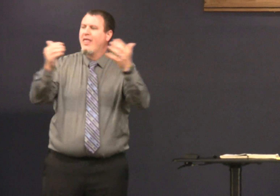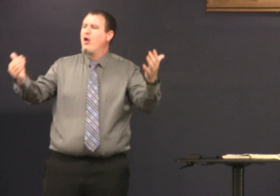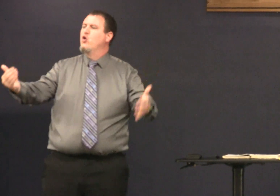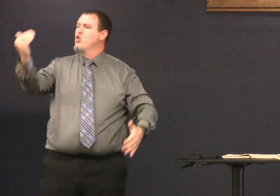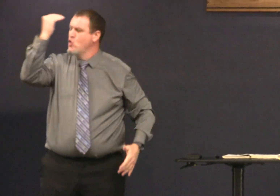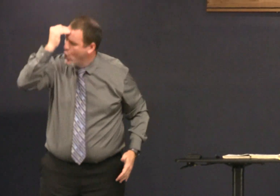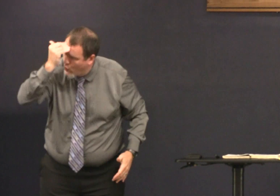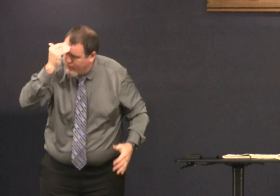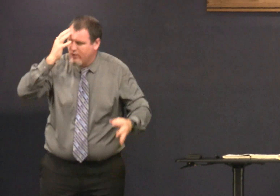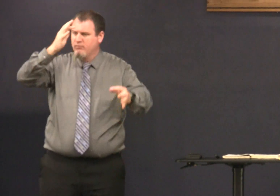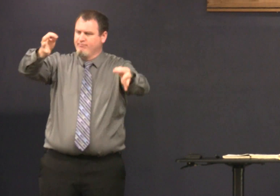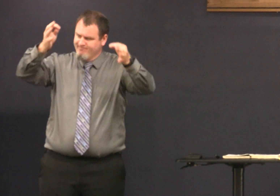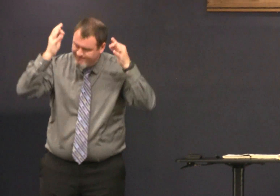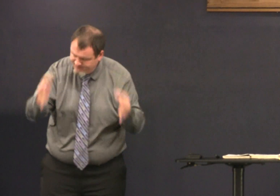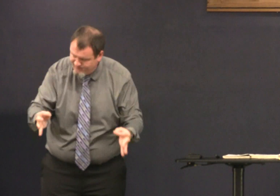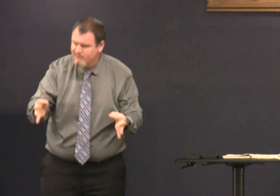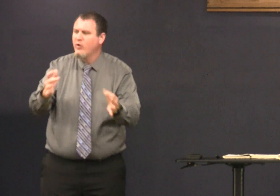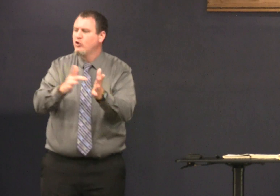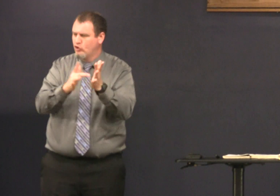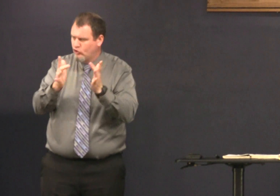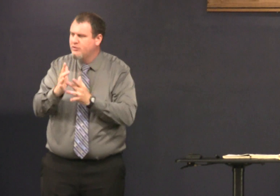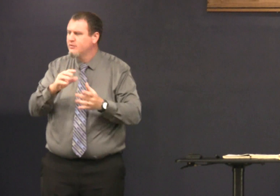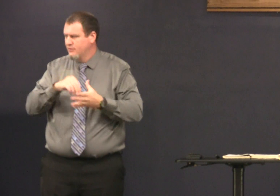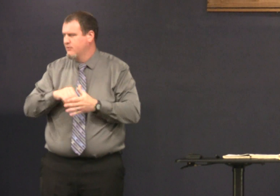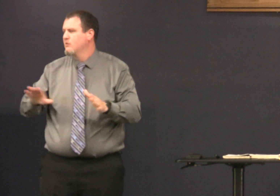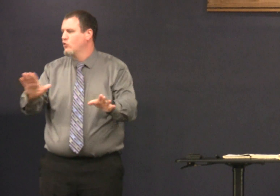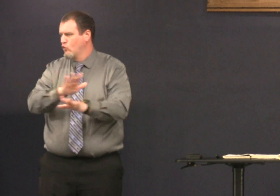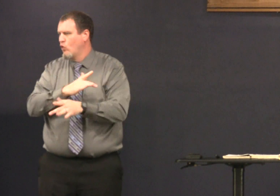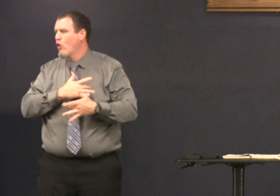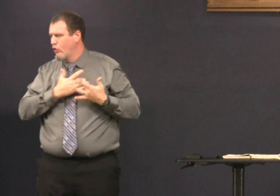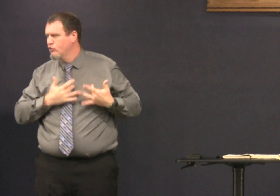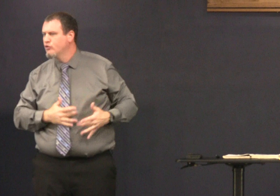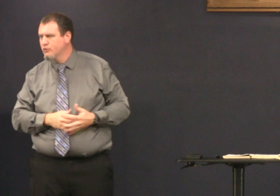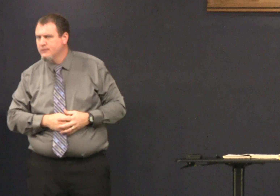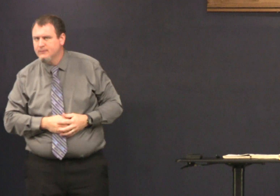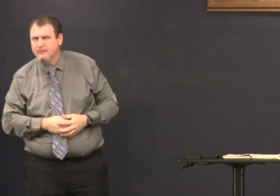leave this don't leave this place without making a decision for Jesus in your heart